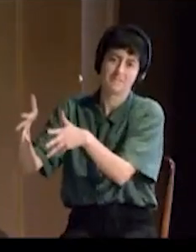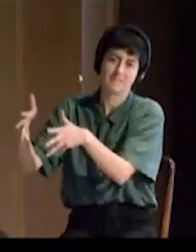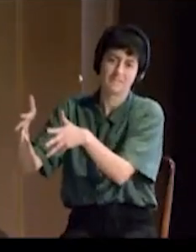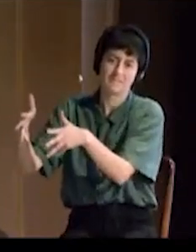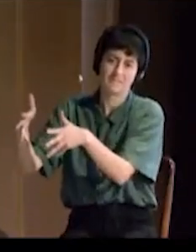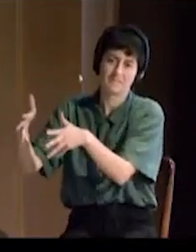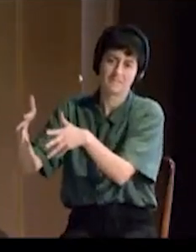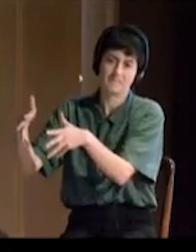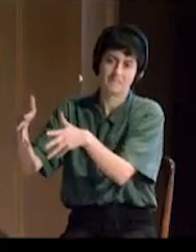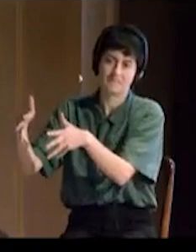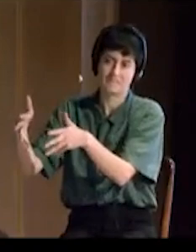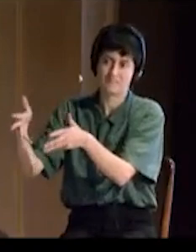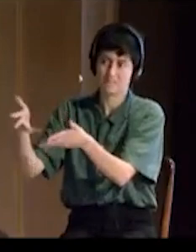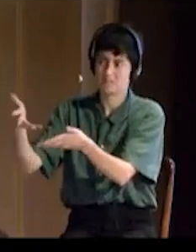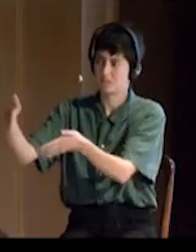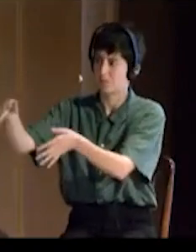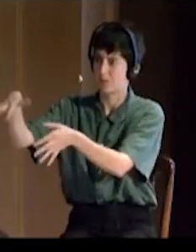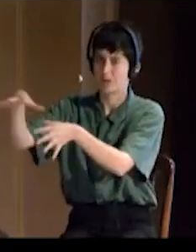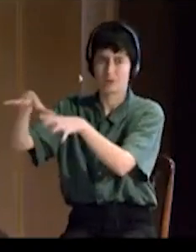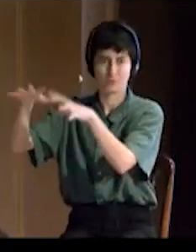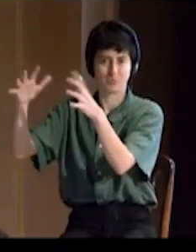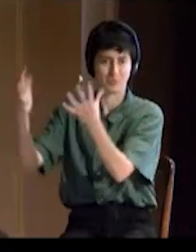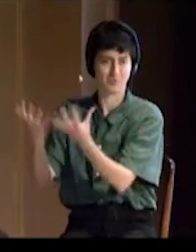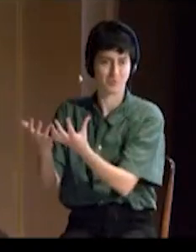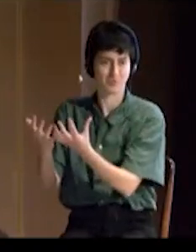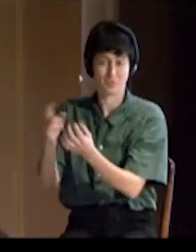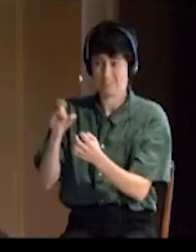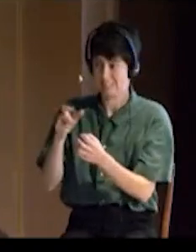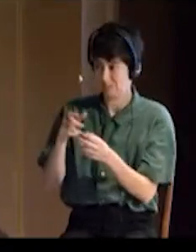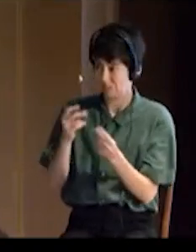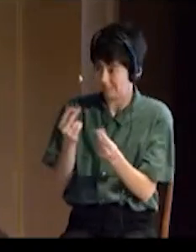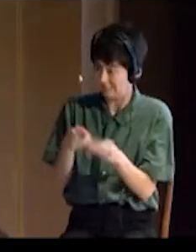before they're gone. - You mean 250% undiscovered.